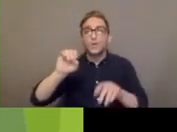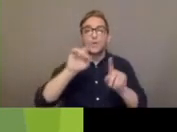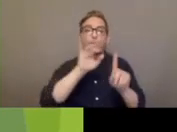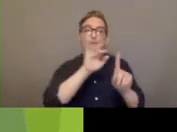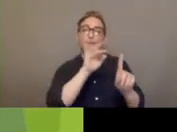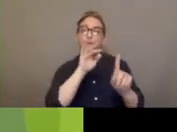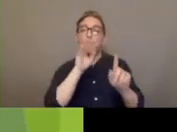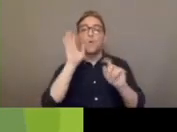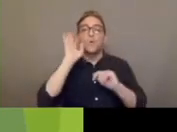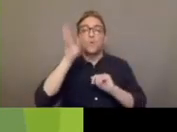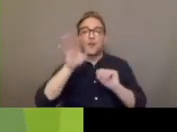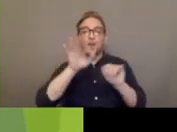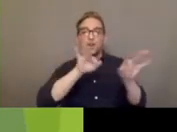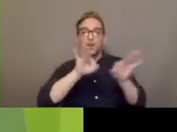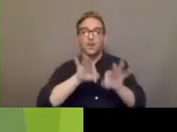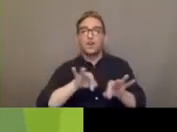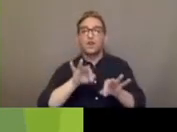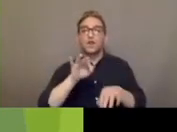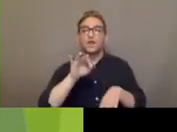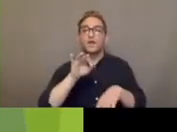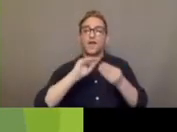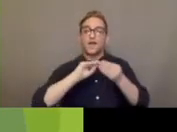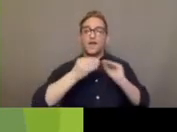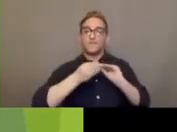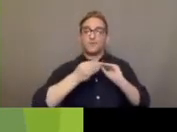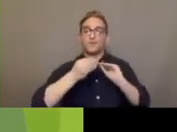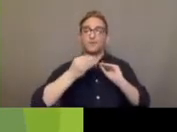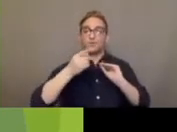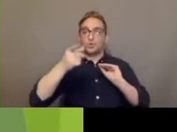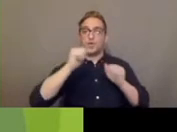someone. Those are part of what we are talking about.